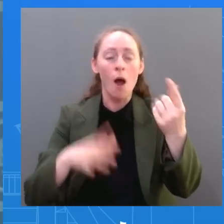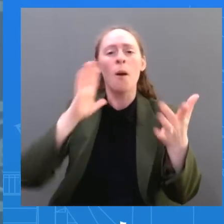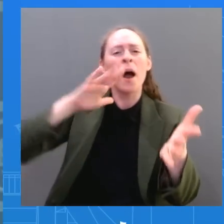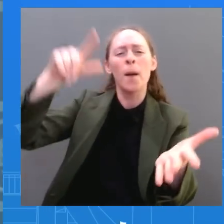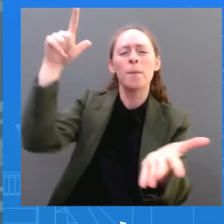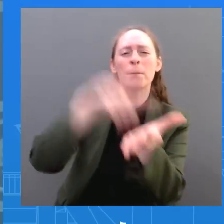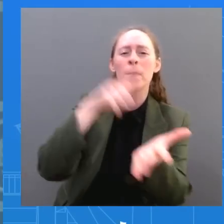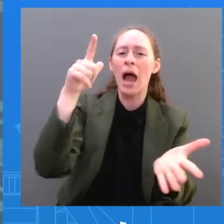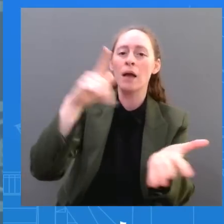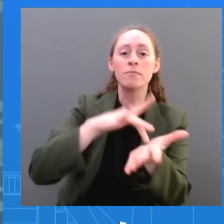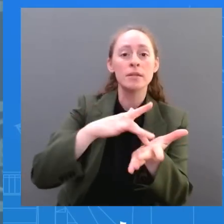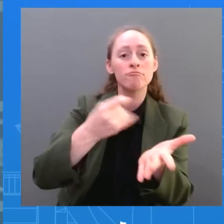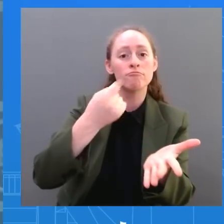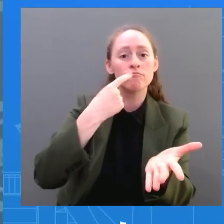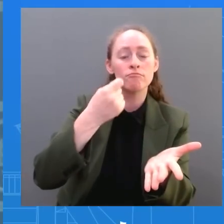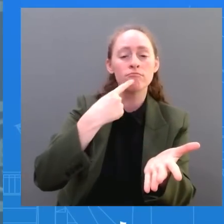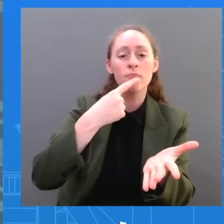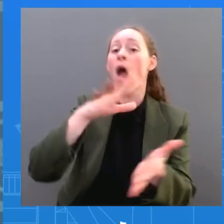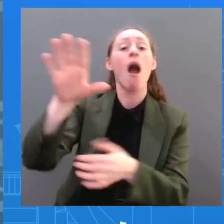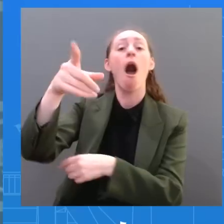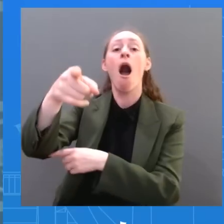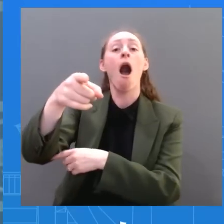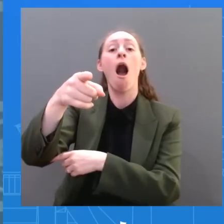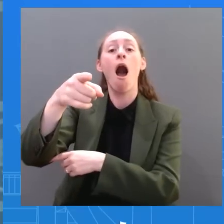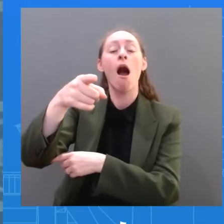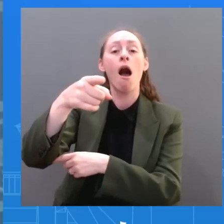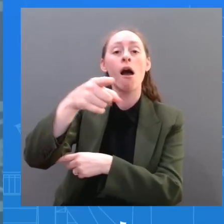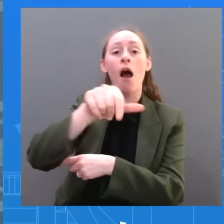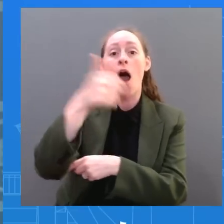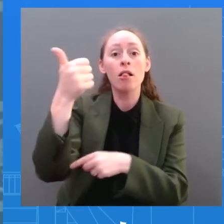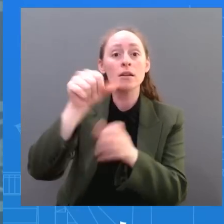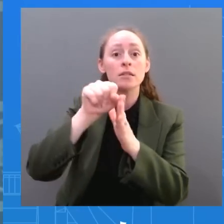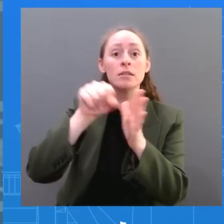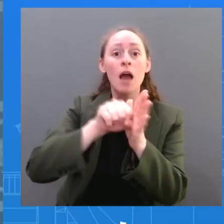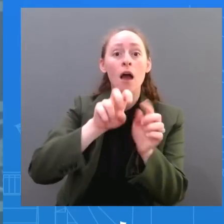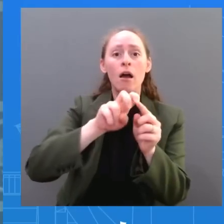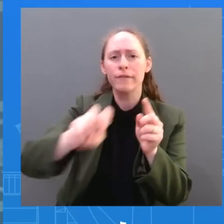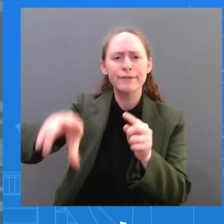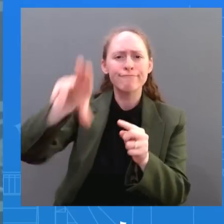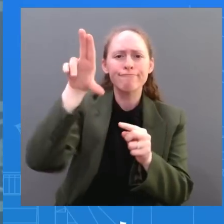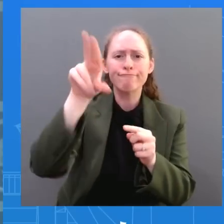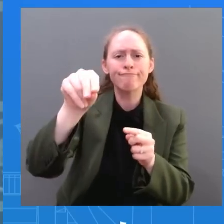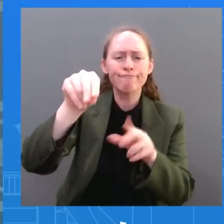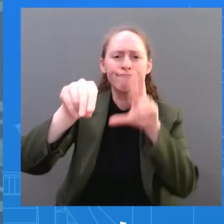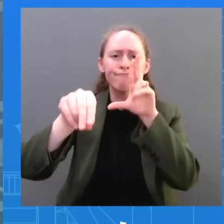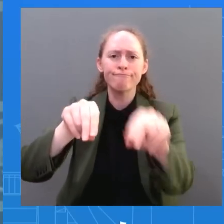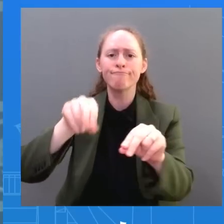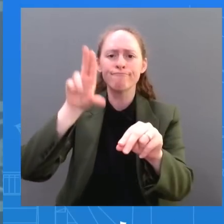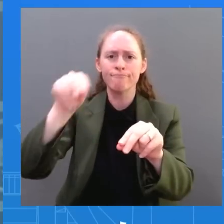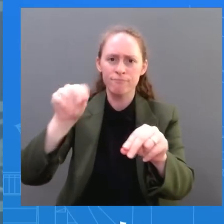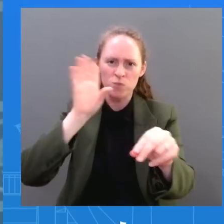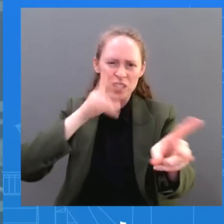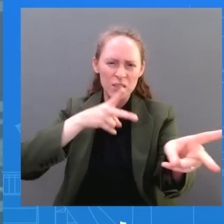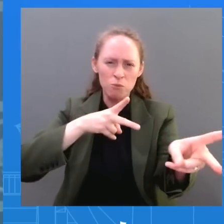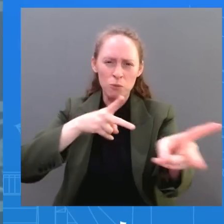and make sure we got ahead of that, if you will, as we're seeing what we're seeing across the states with the ban --